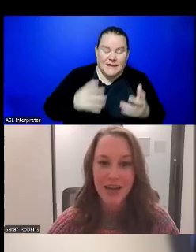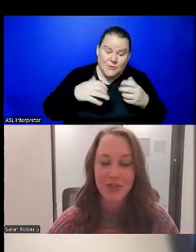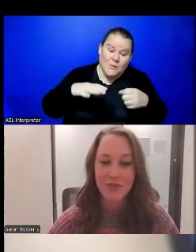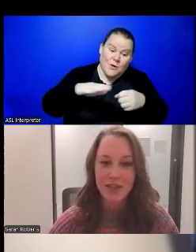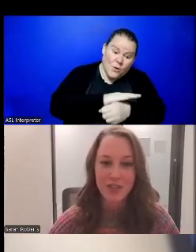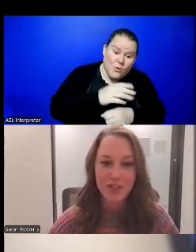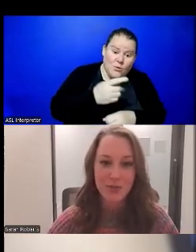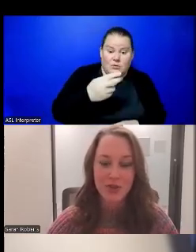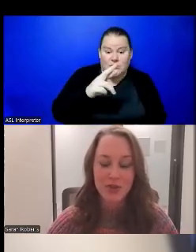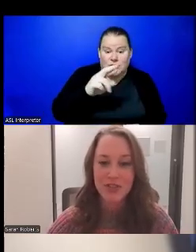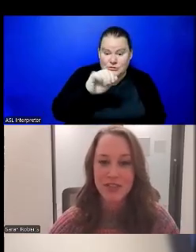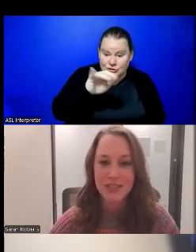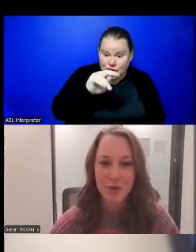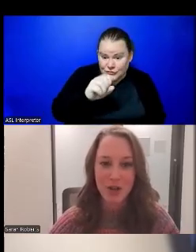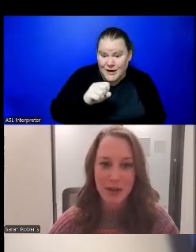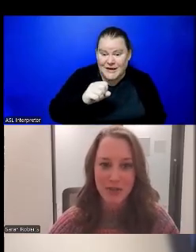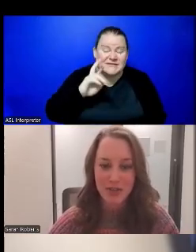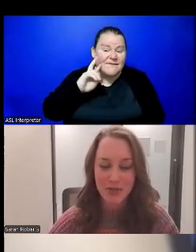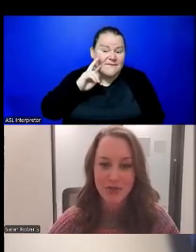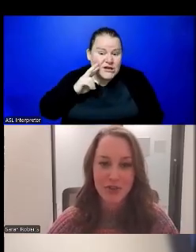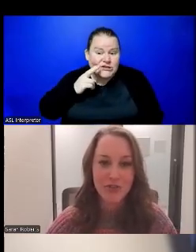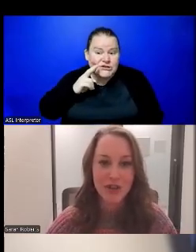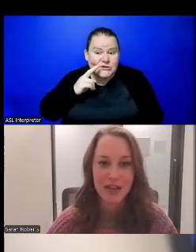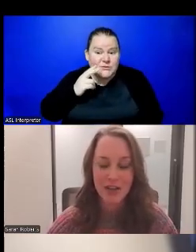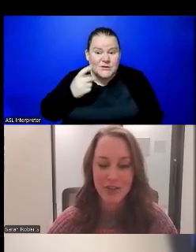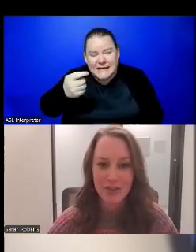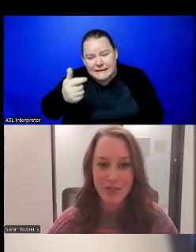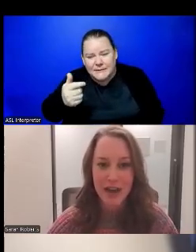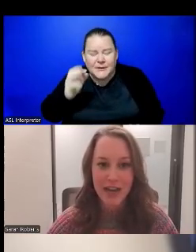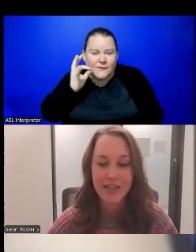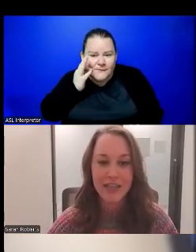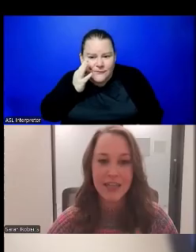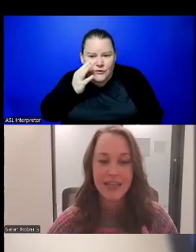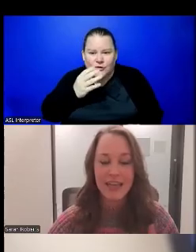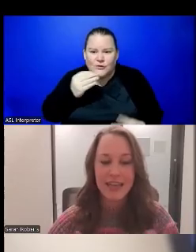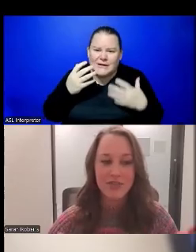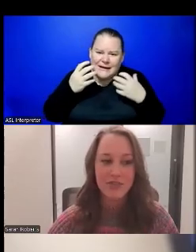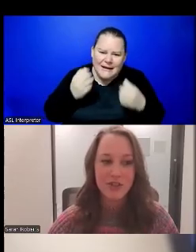there, vegetables, small amounts of fruit and healthy fat. It